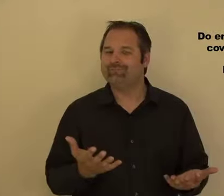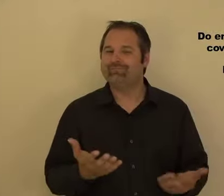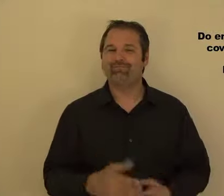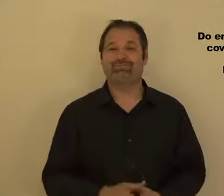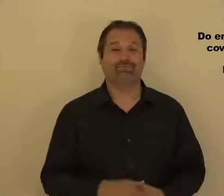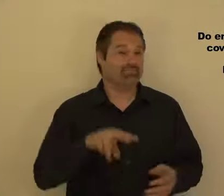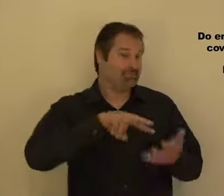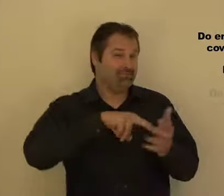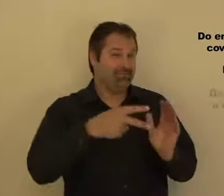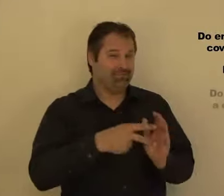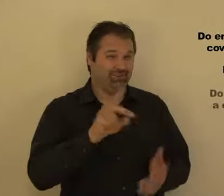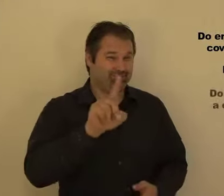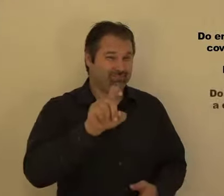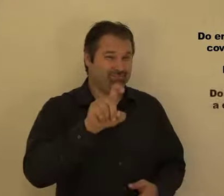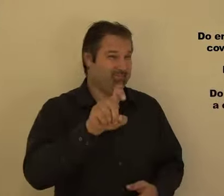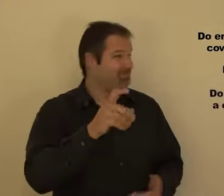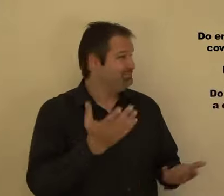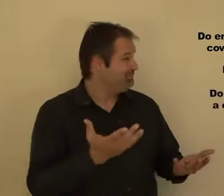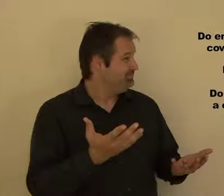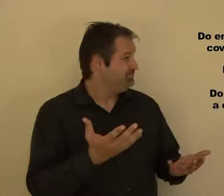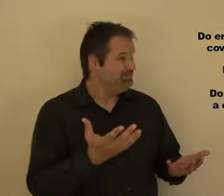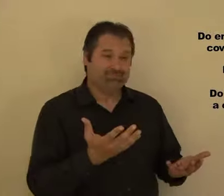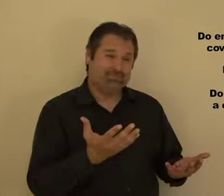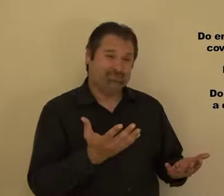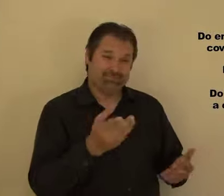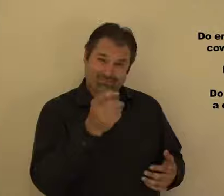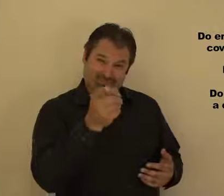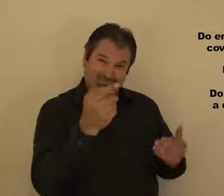The answer is yes.